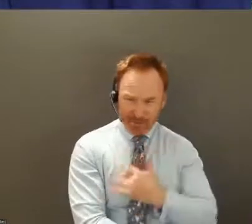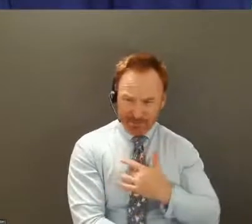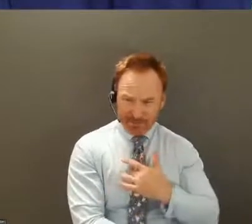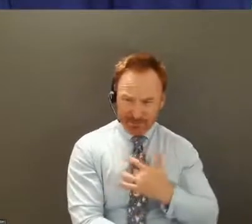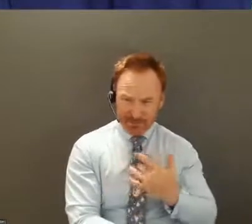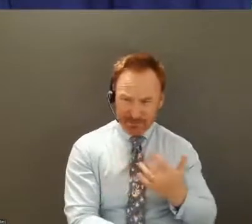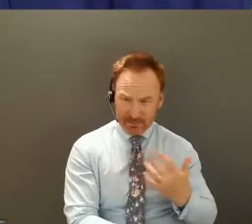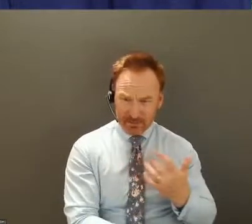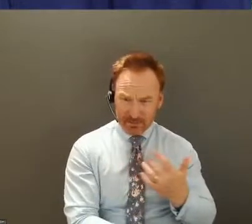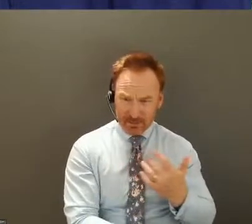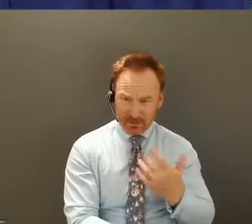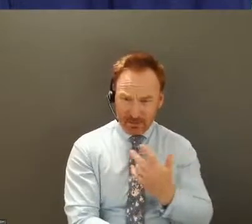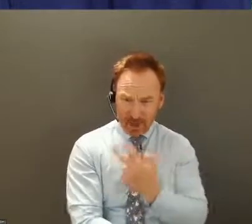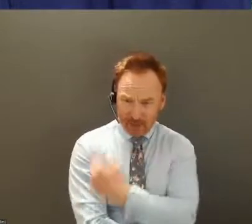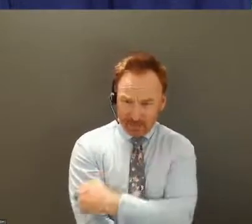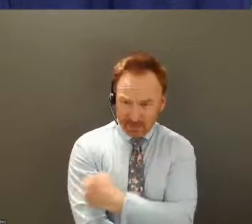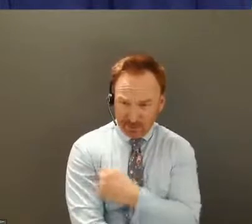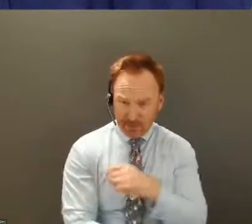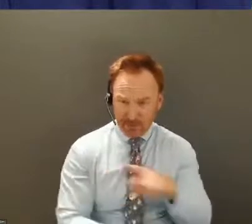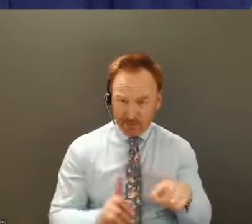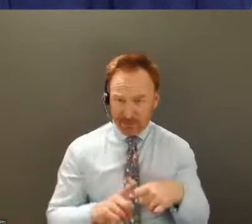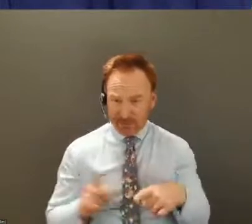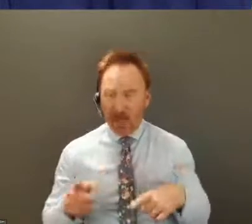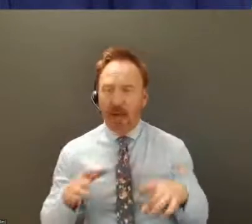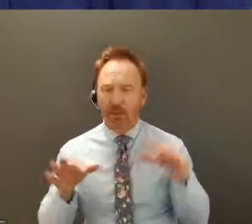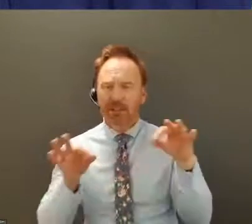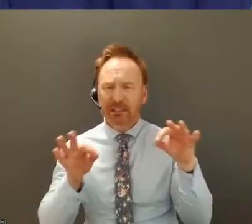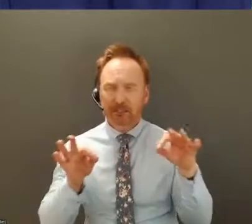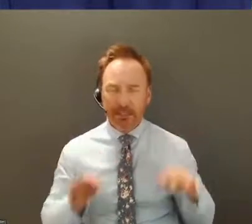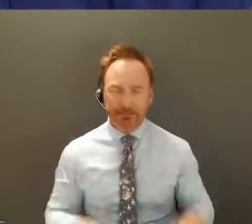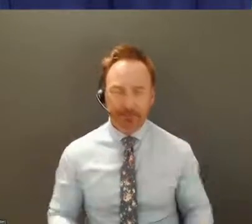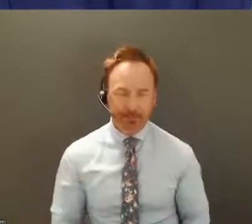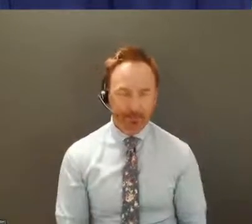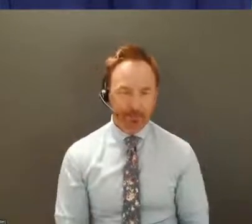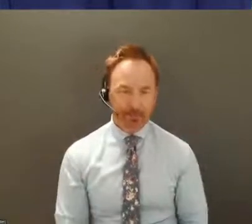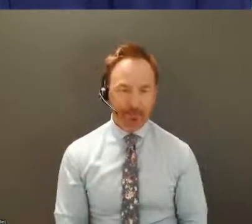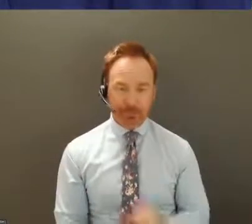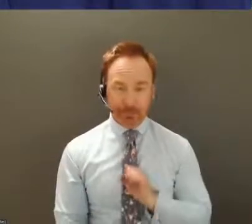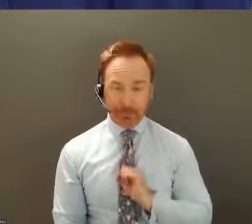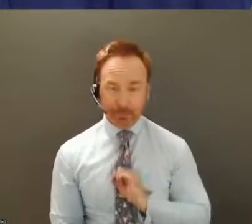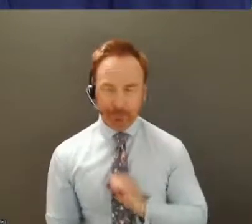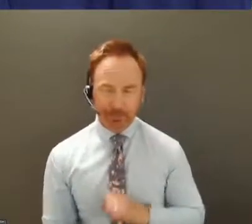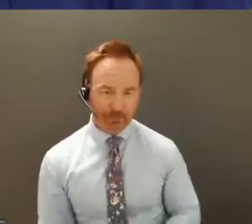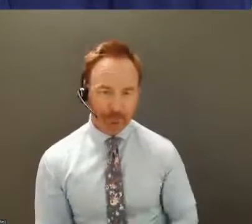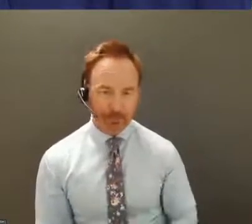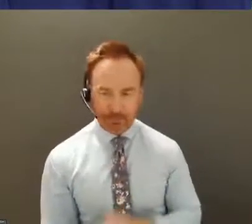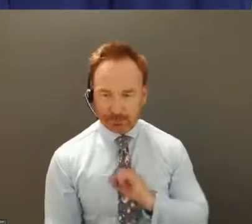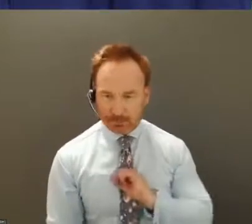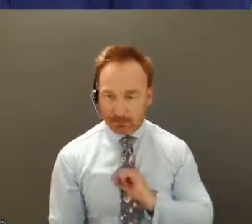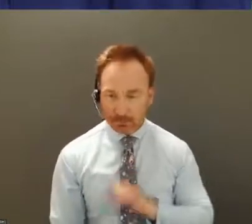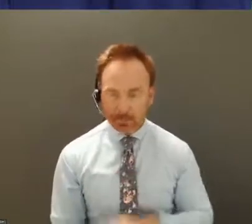have a massive impact? That's a question that's out